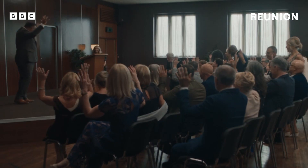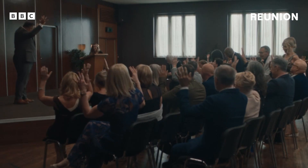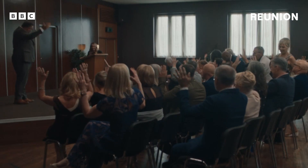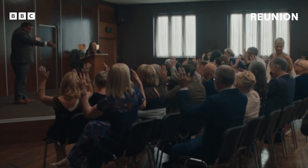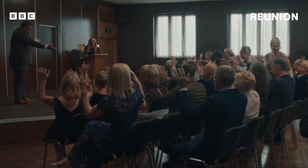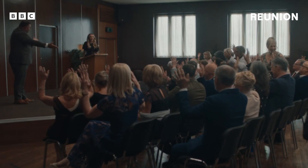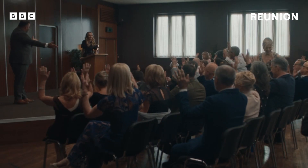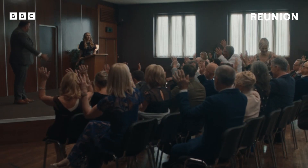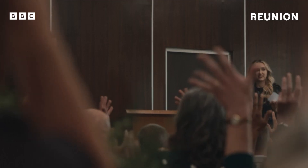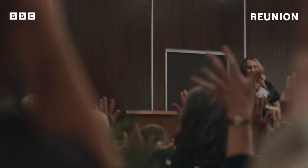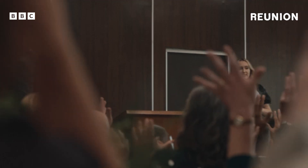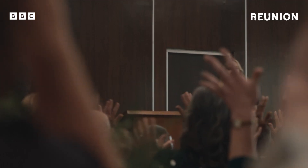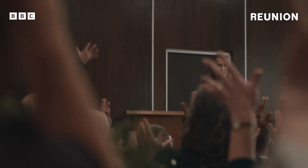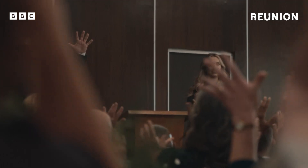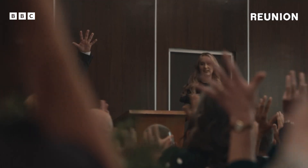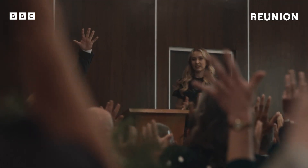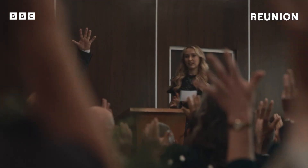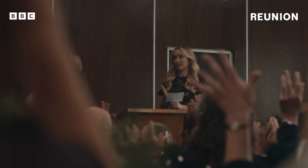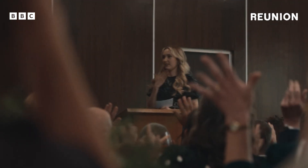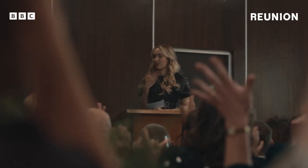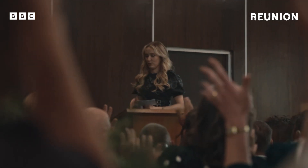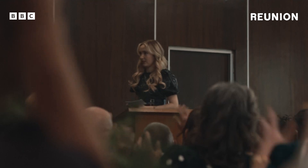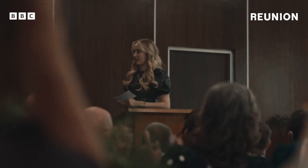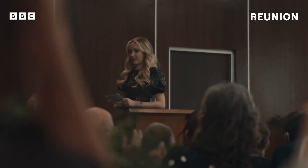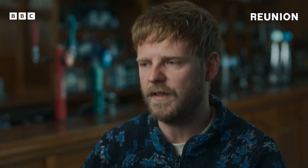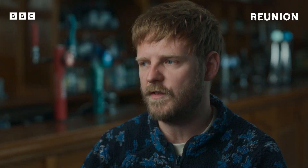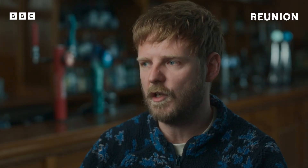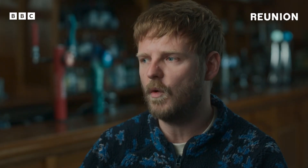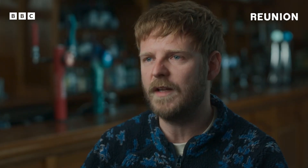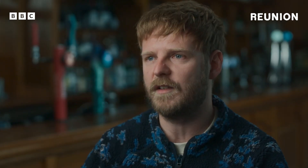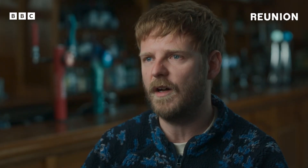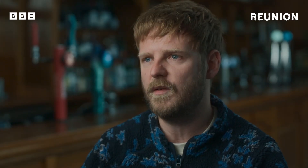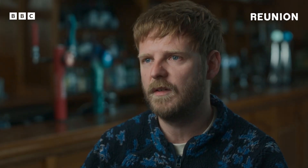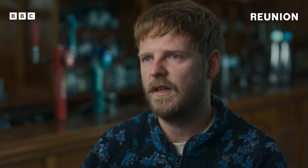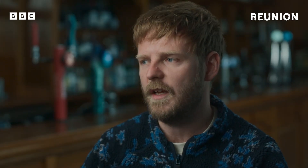The deaf culture, the deaf community, is quite underserved, you know, on TV. I think there's still a long way to go